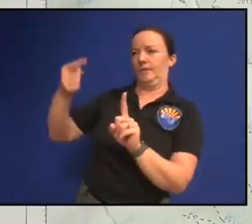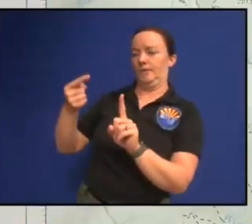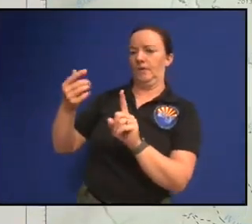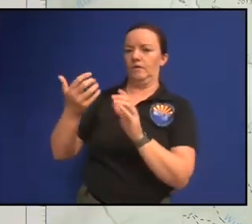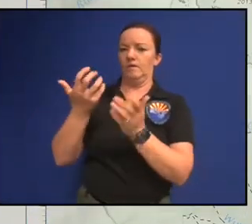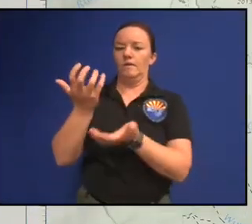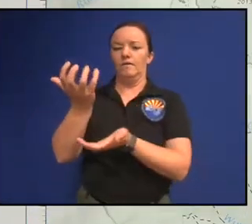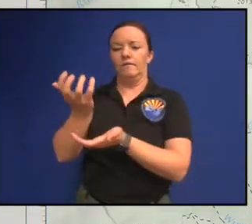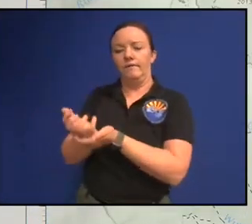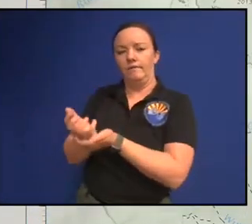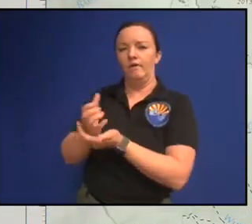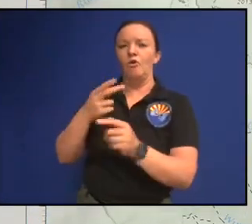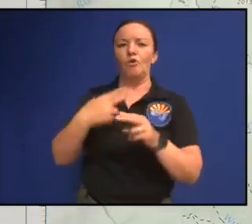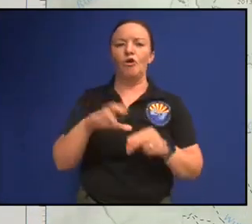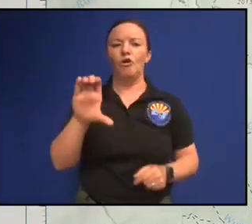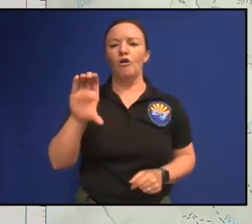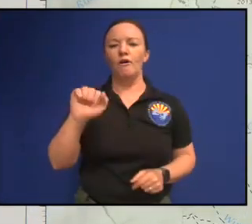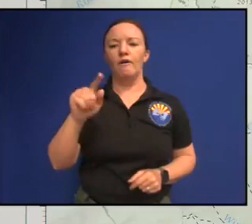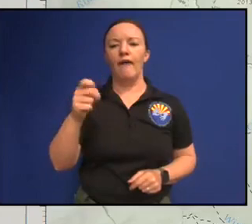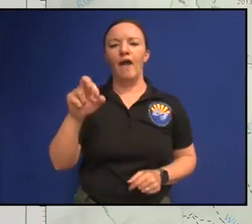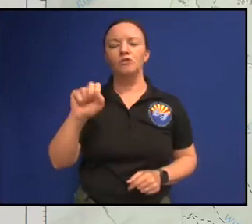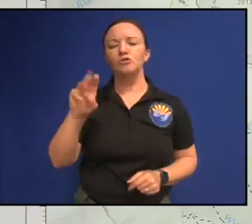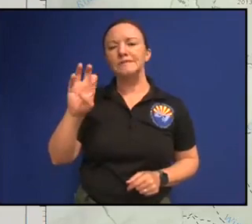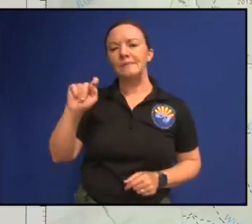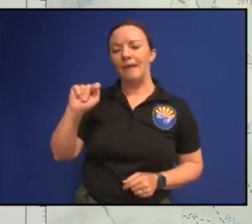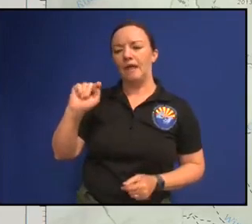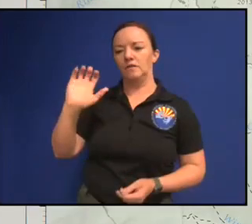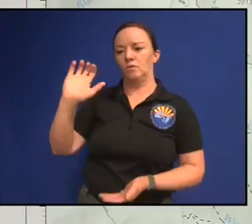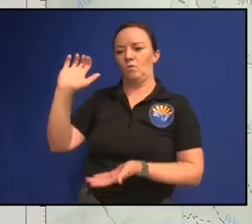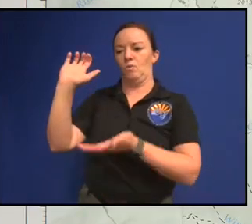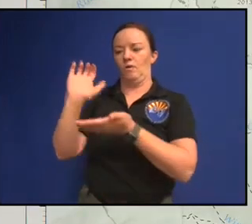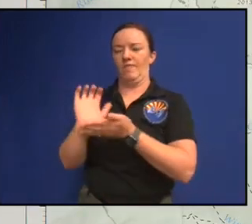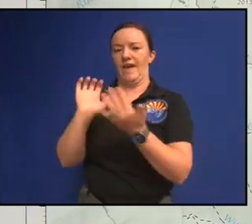FIRE HAS MOVED NATURALLY DOWN THE SOUTH FORK OF BEAR